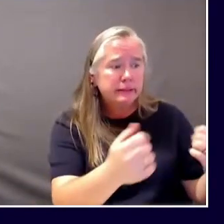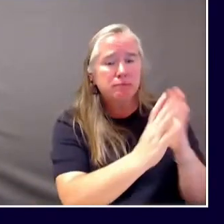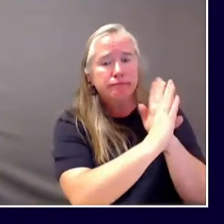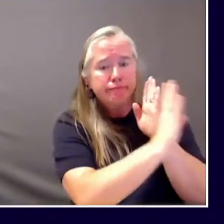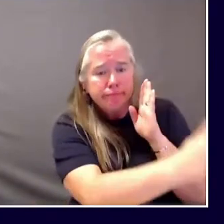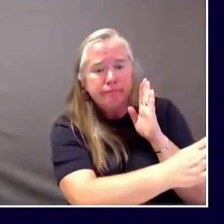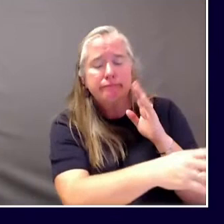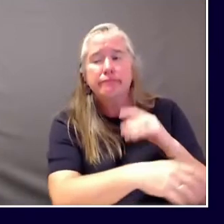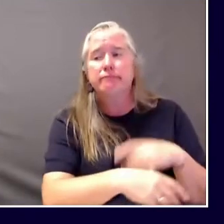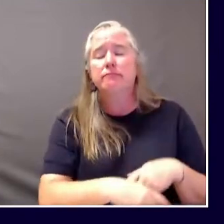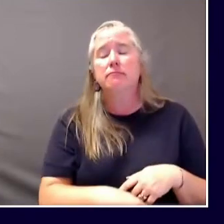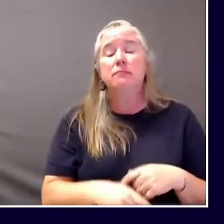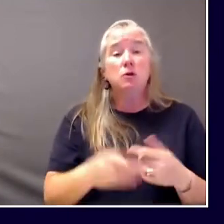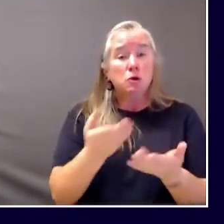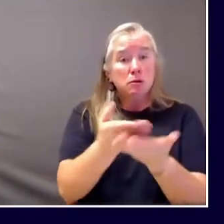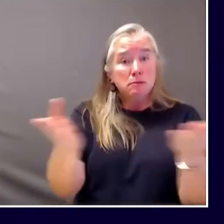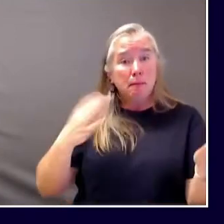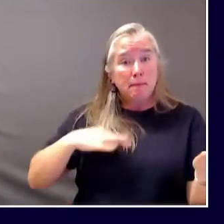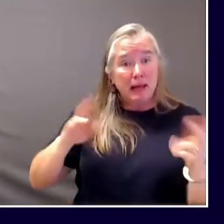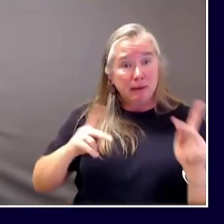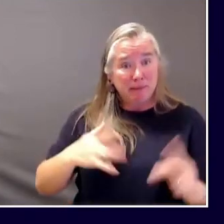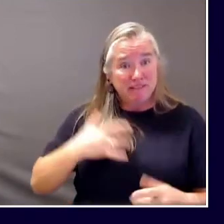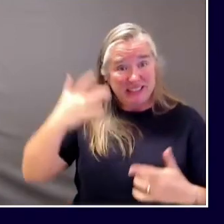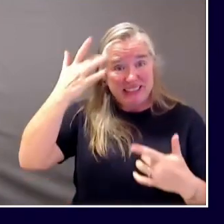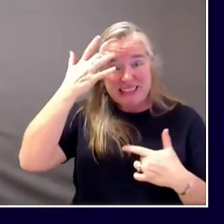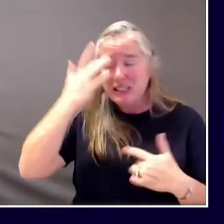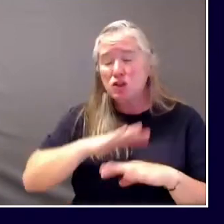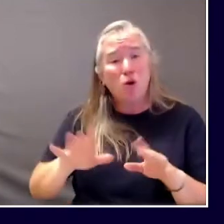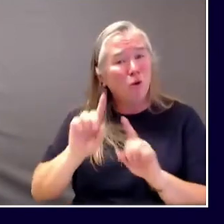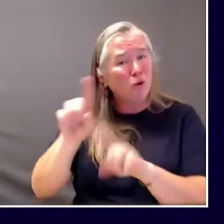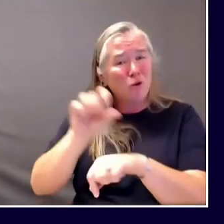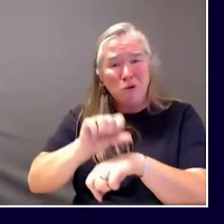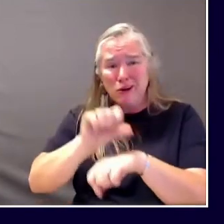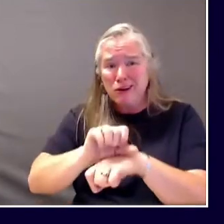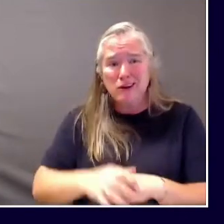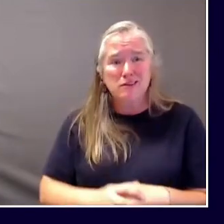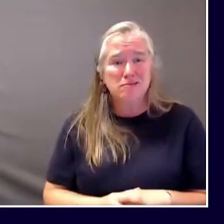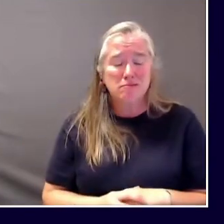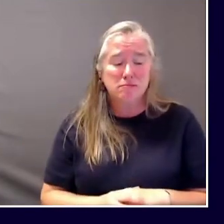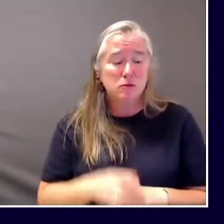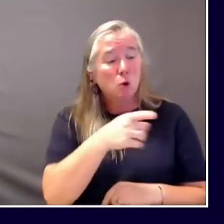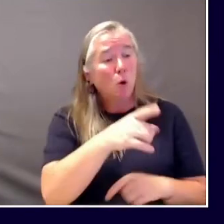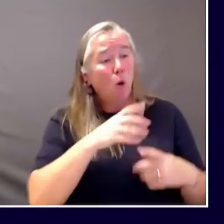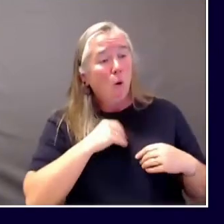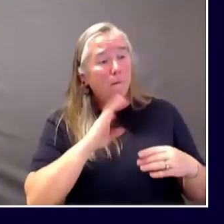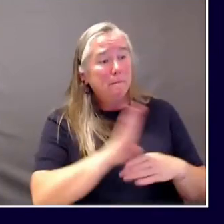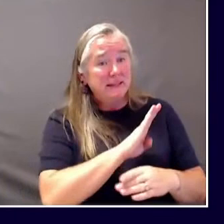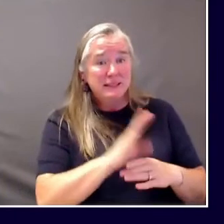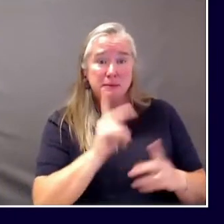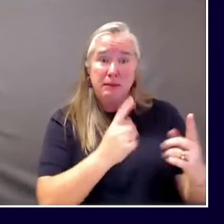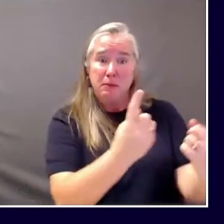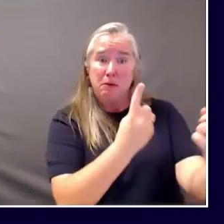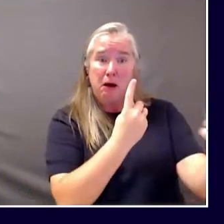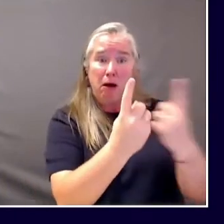sick keep take temperatures of people